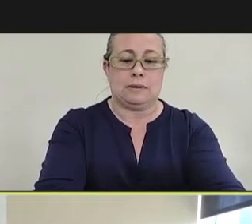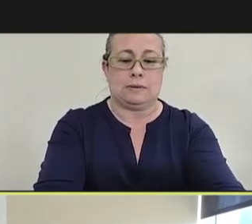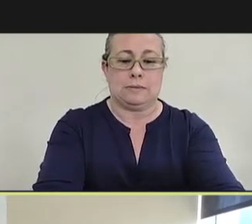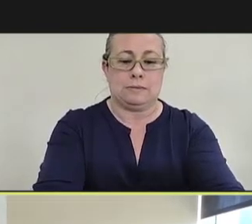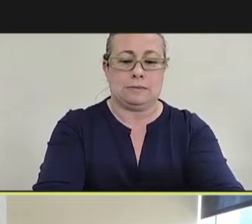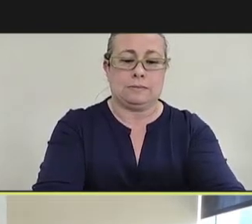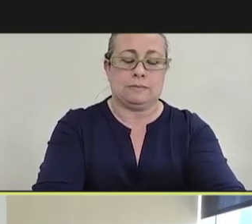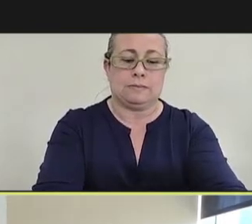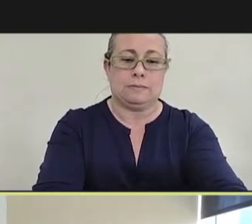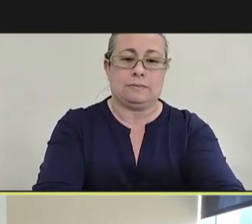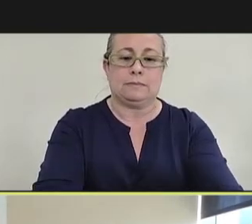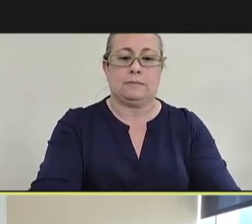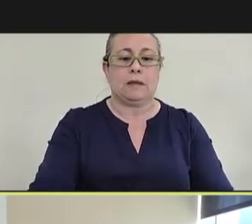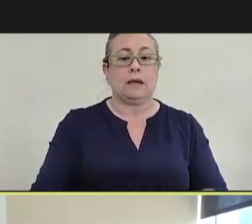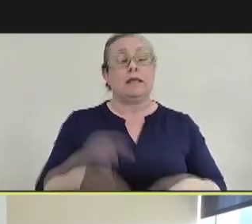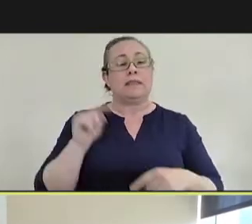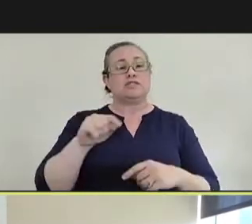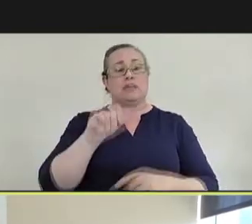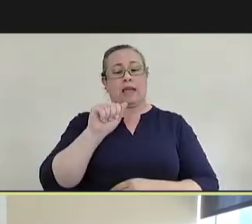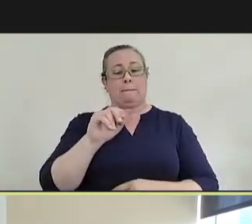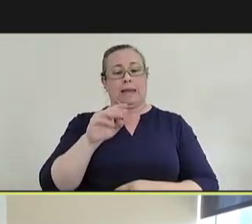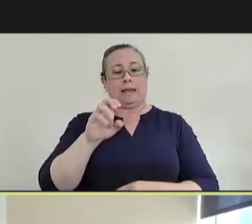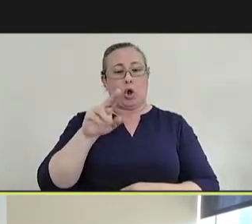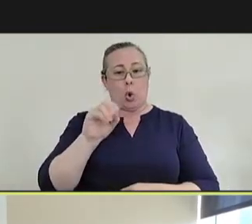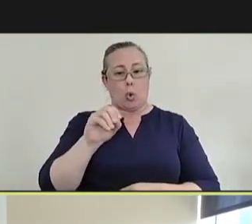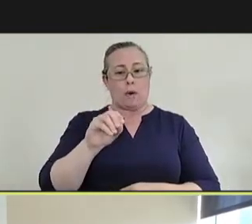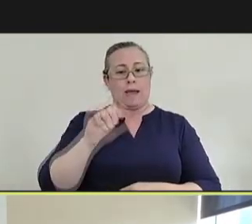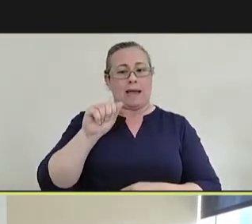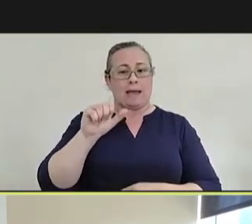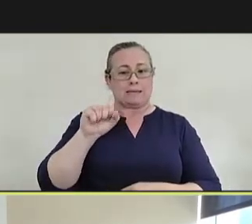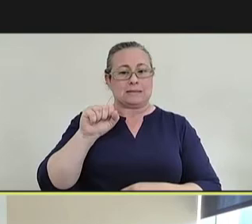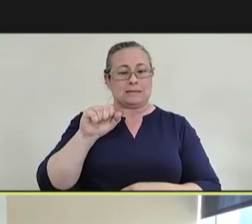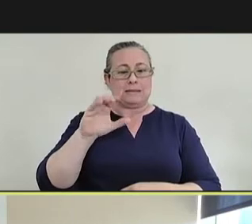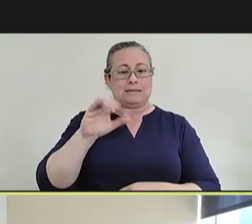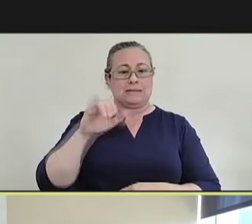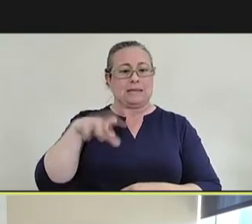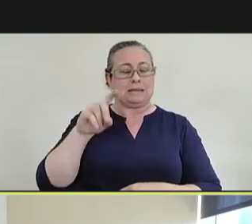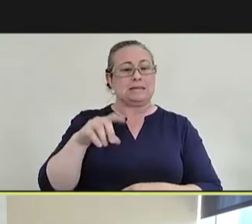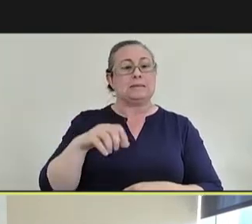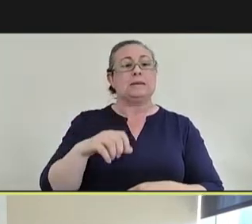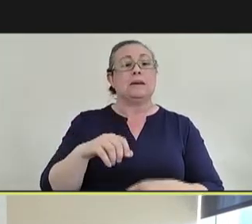are the amino acid sequences that determine the structure and function. The generation phase is